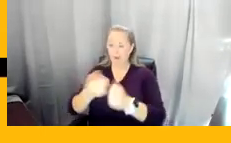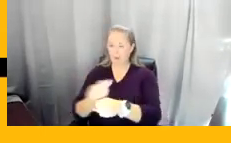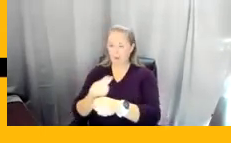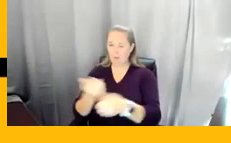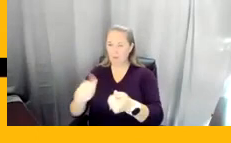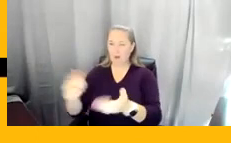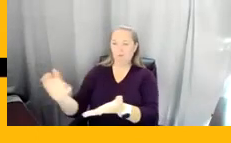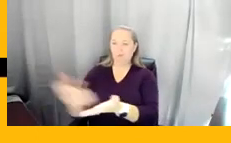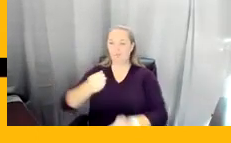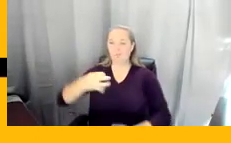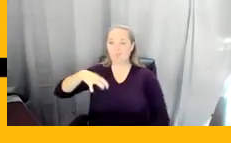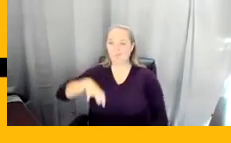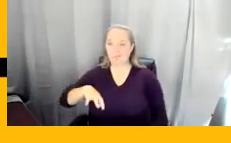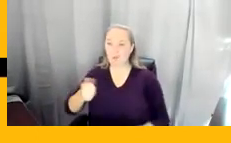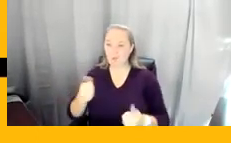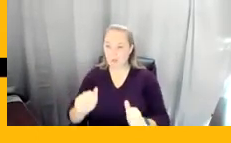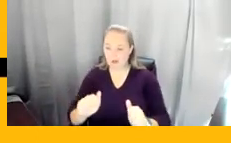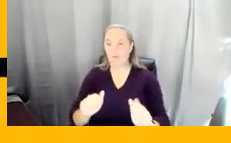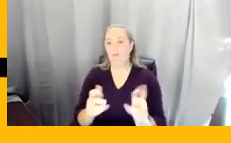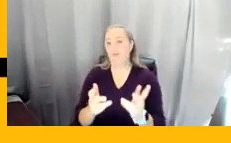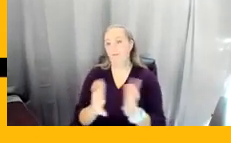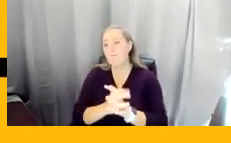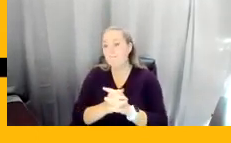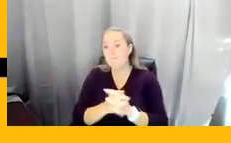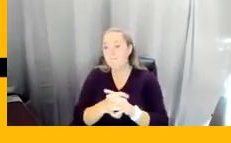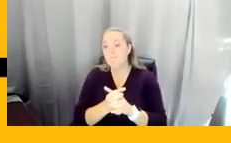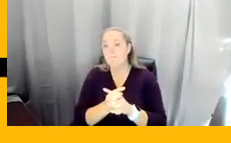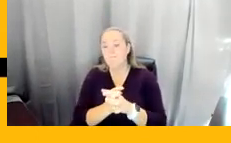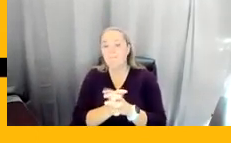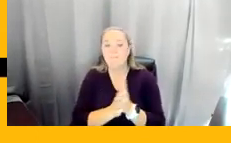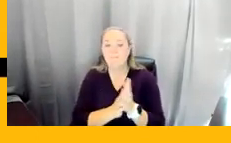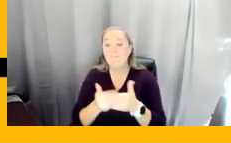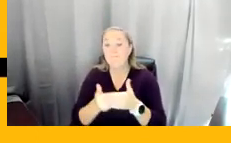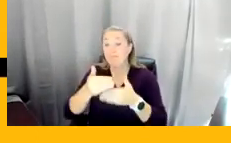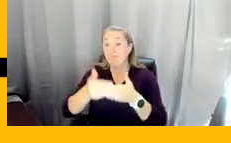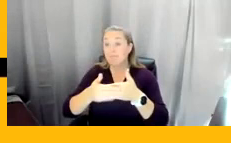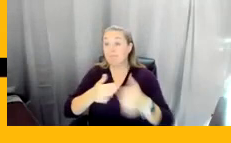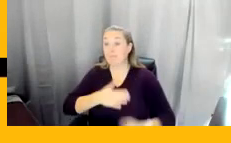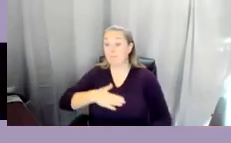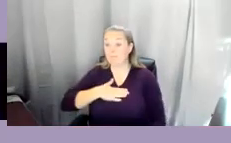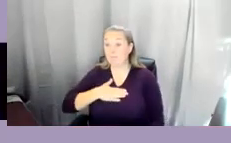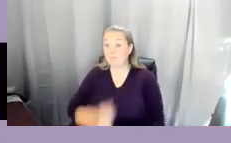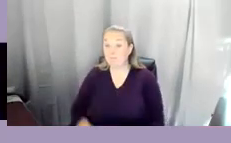OUR FUNDING COMPARED